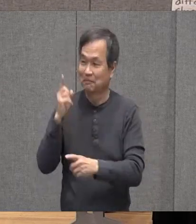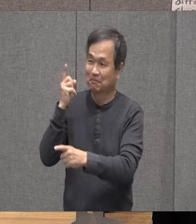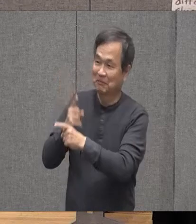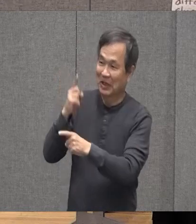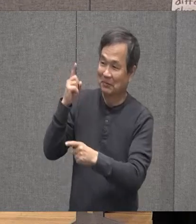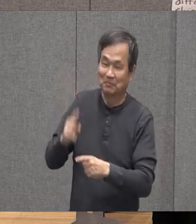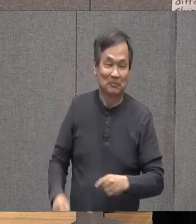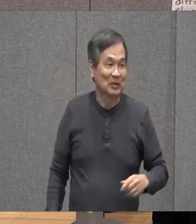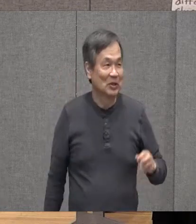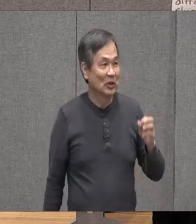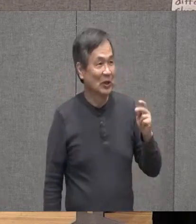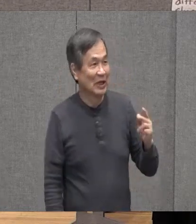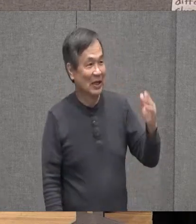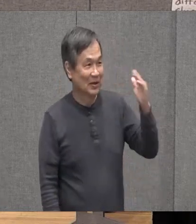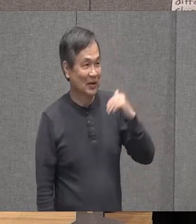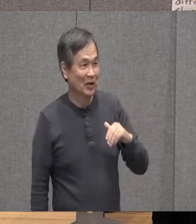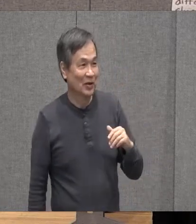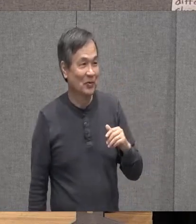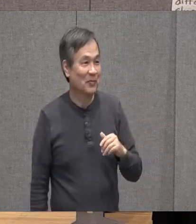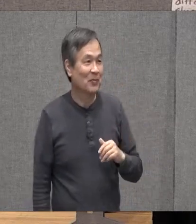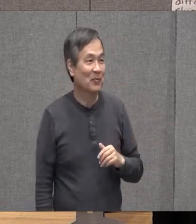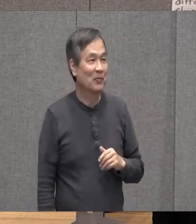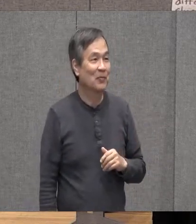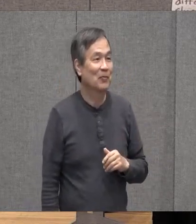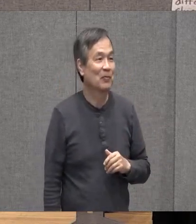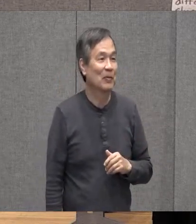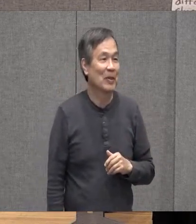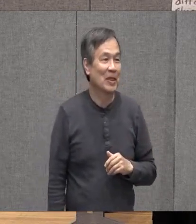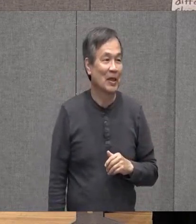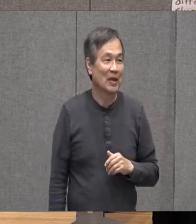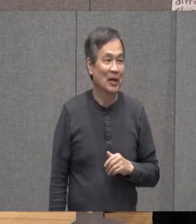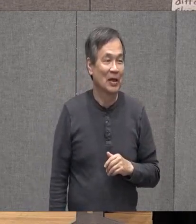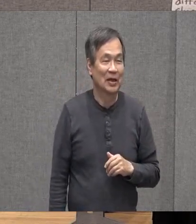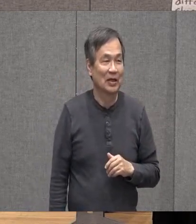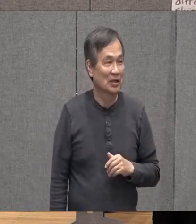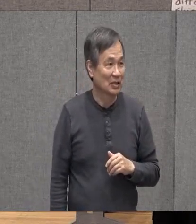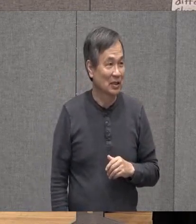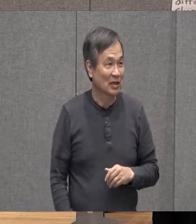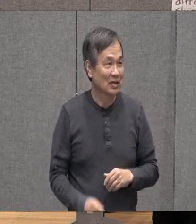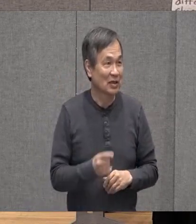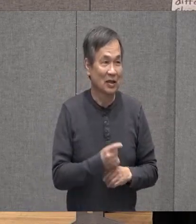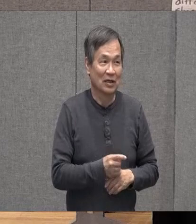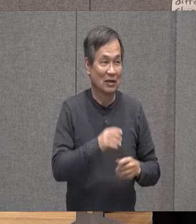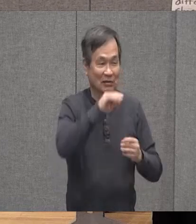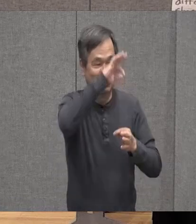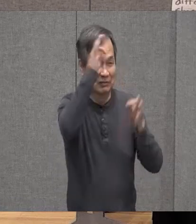Okay, we've gotta go through these quicker than we're going through, I think. Nope, that's upside down.